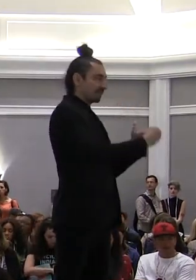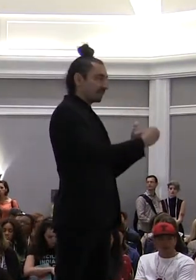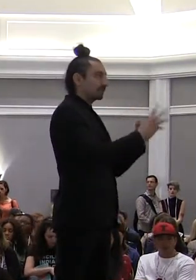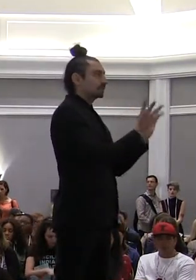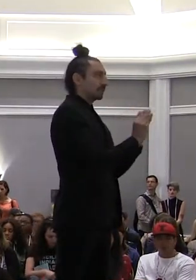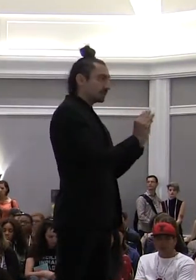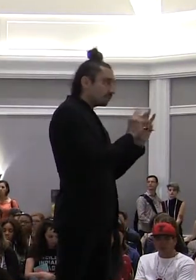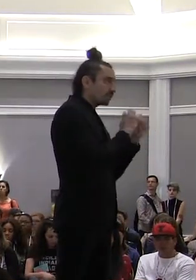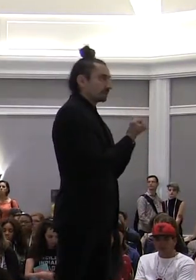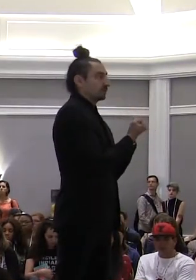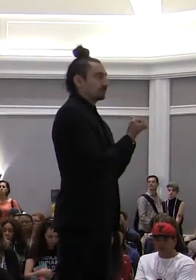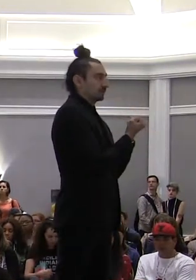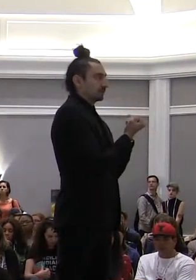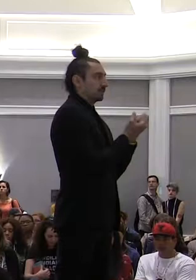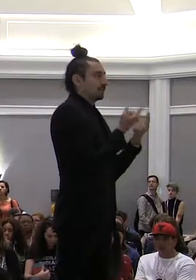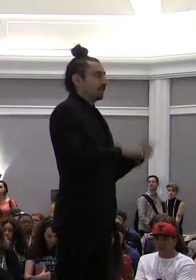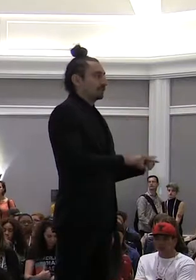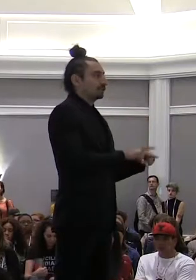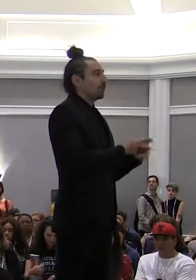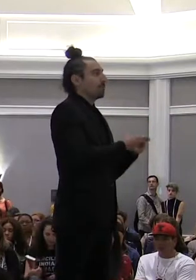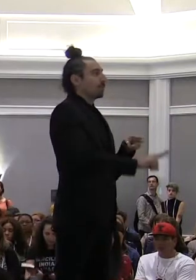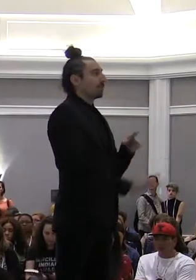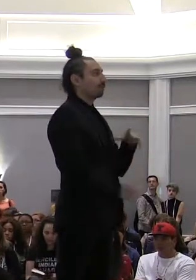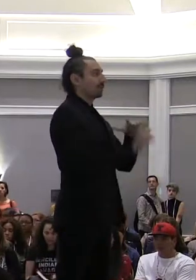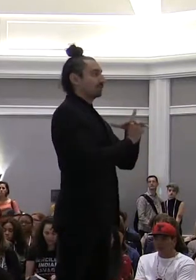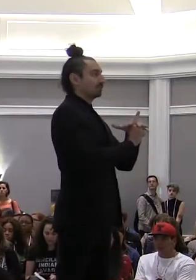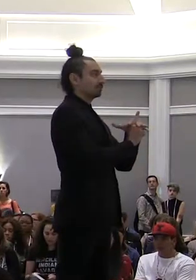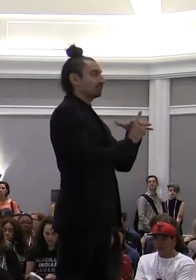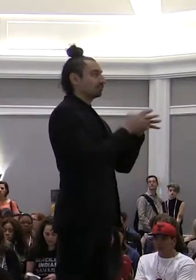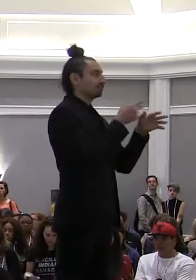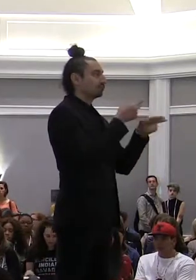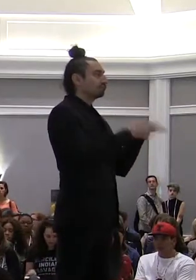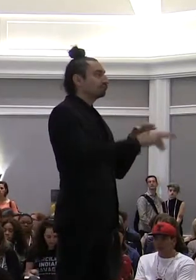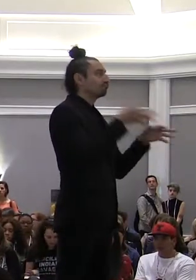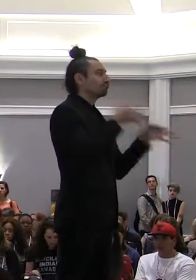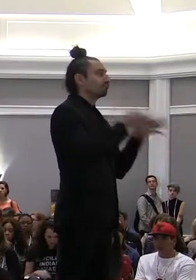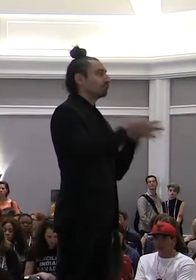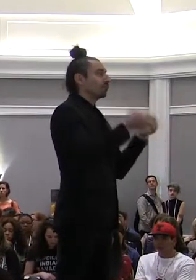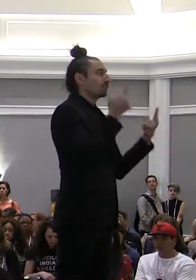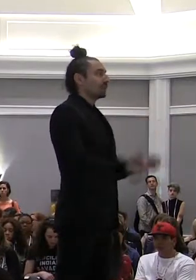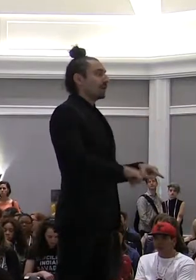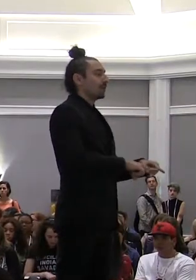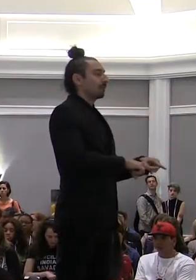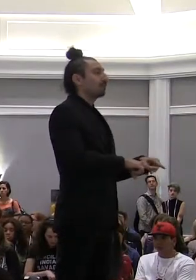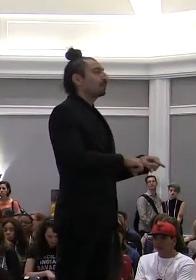to make brief cameos describing some of the things that are happening throughout our time together.